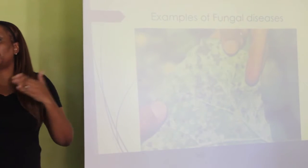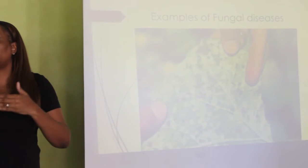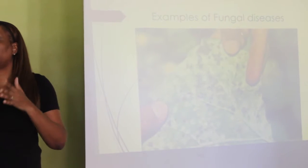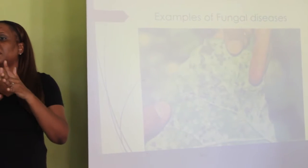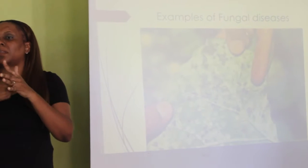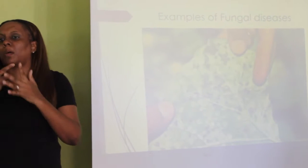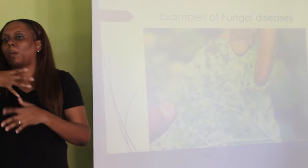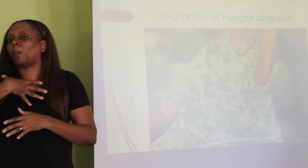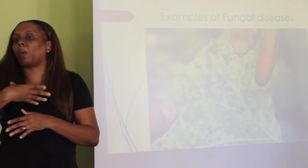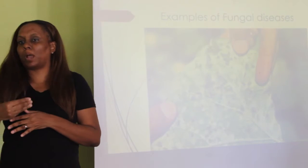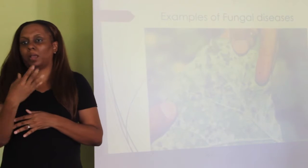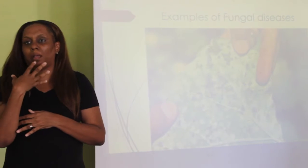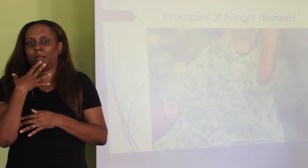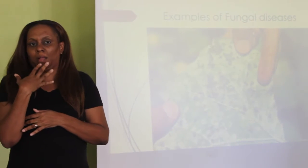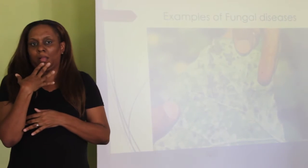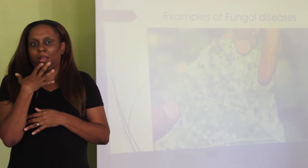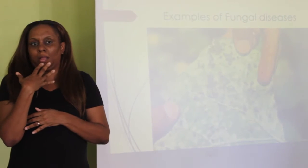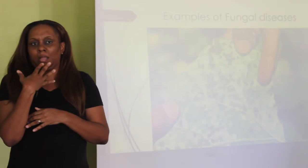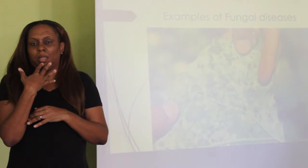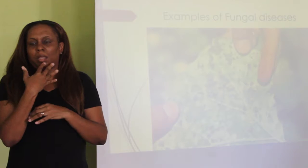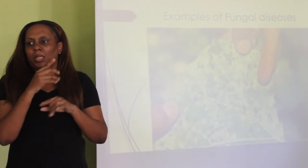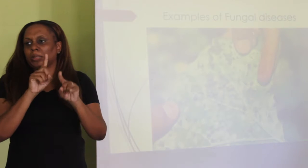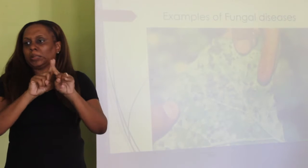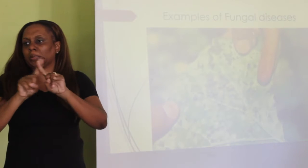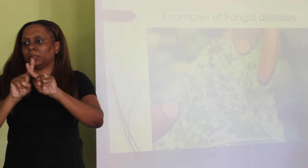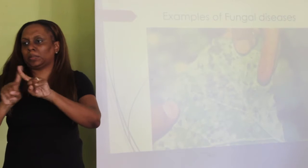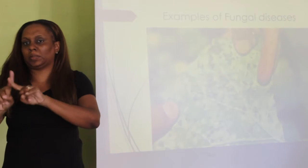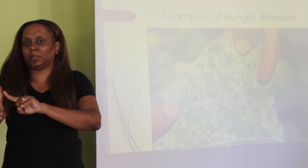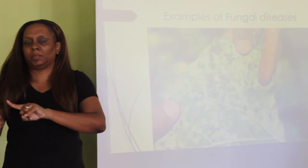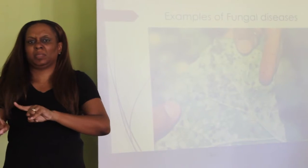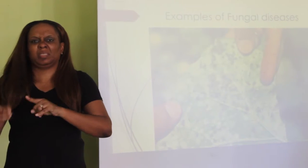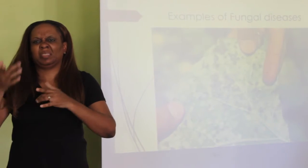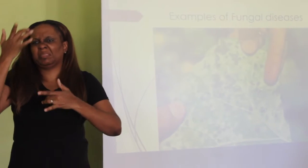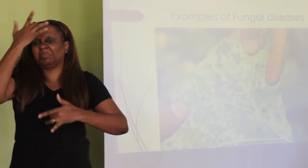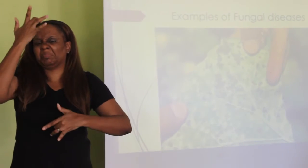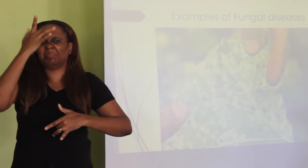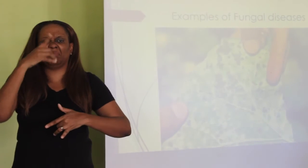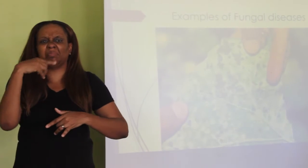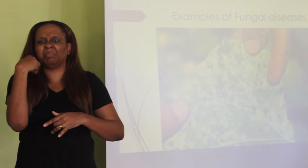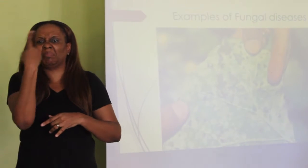and then it may start to break out into these this disease like conditions here